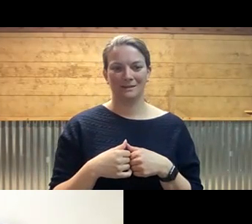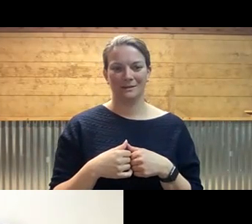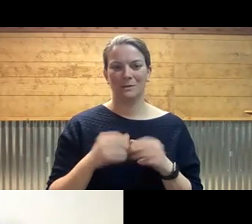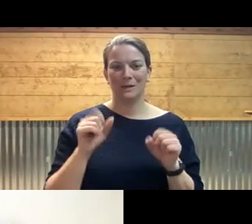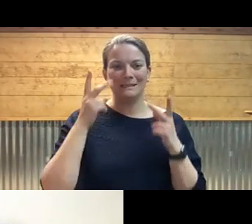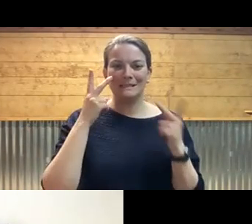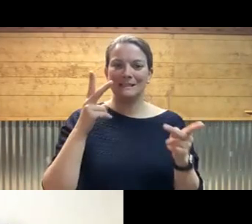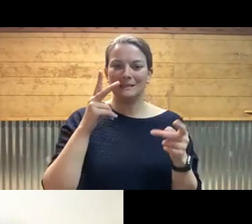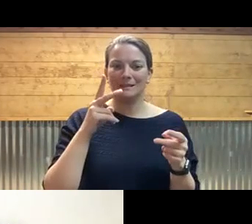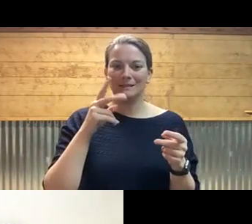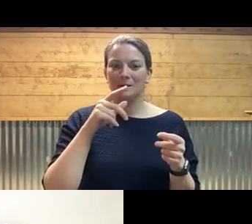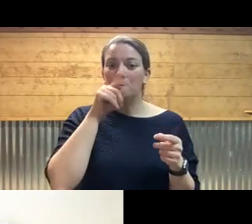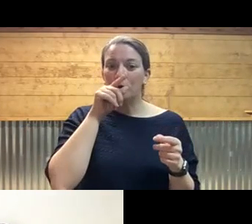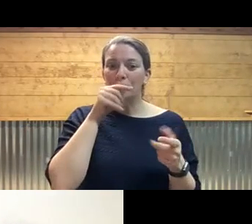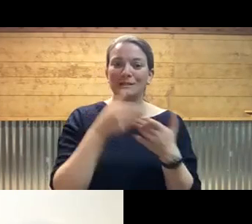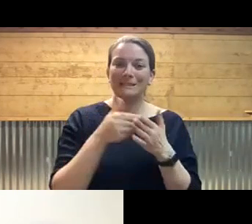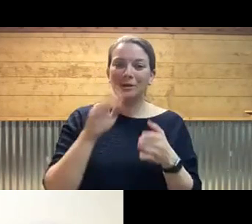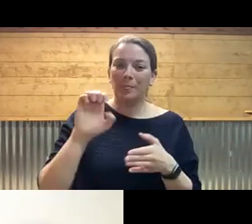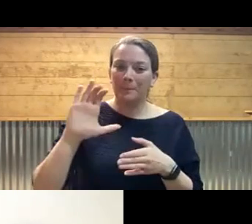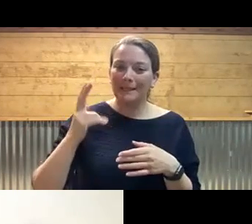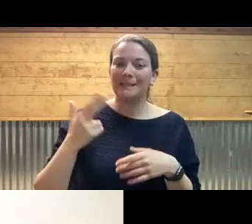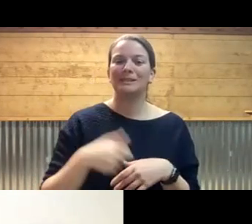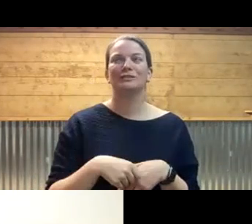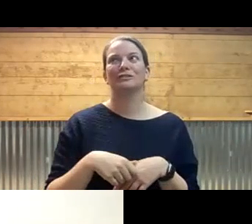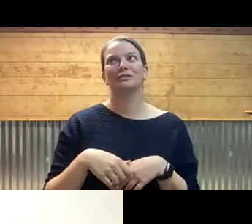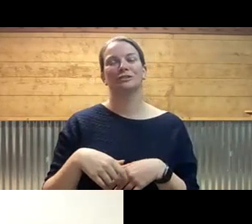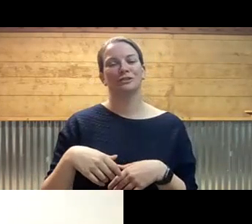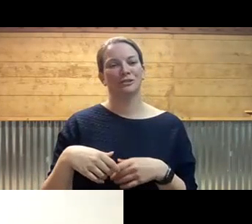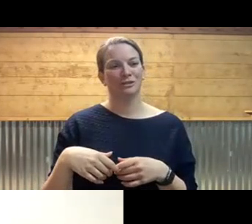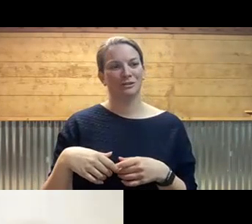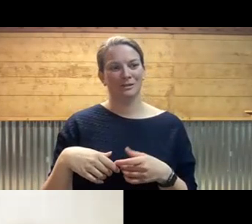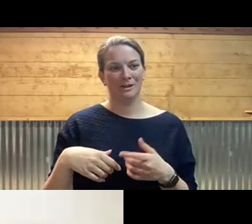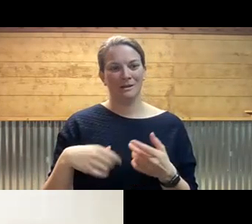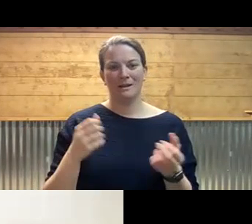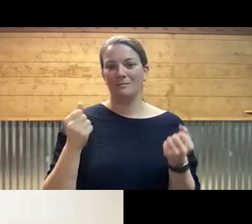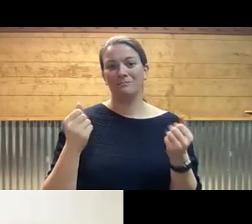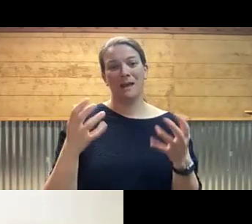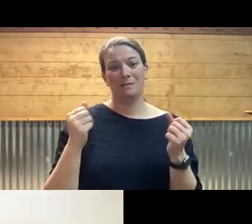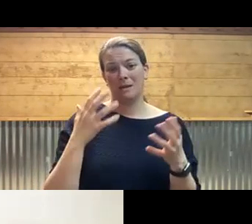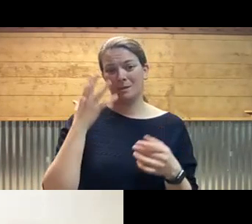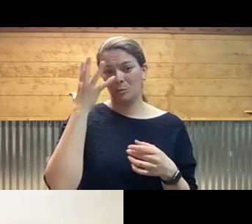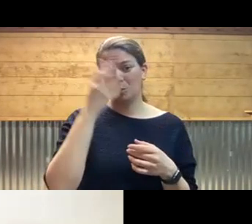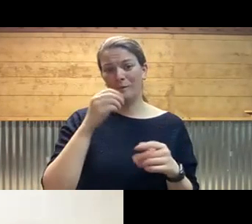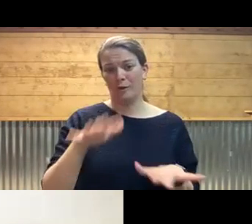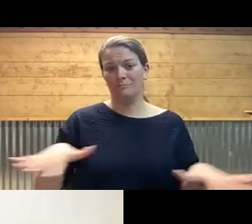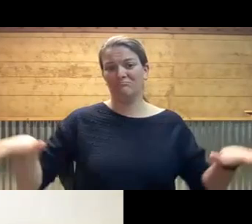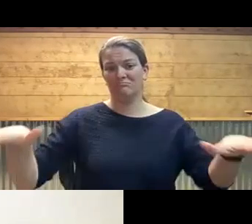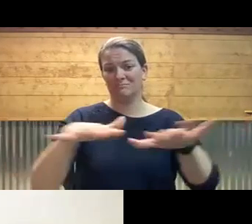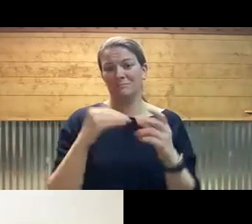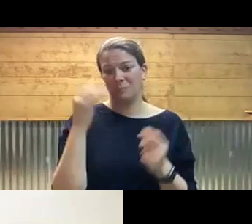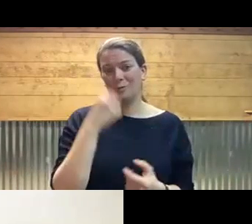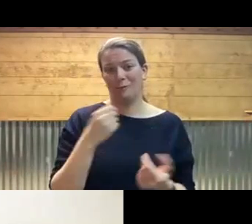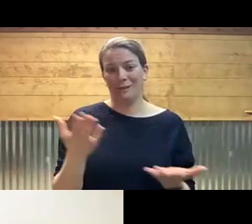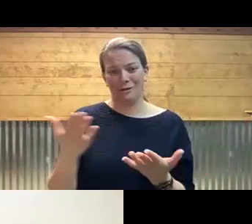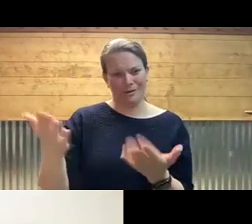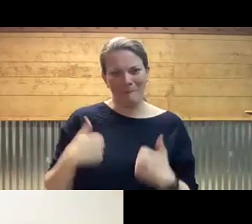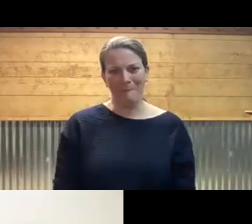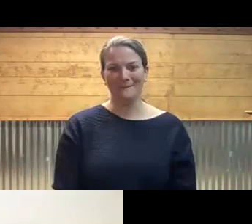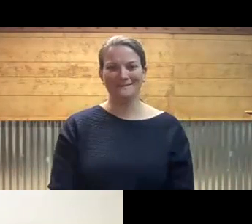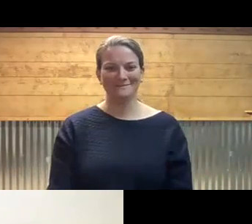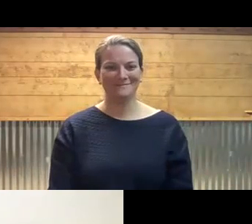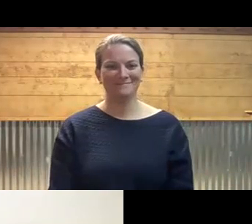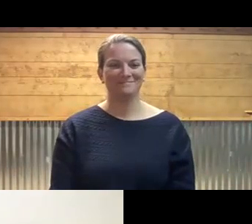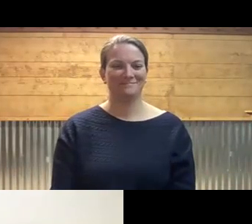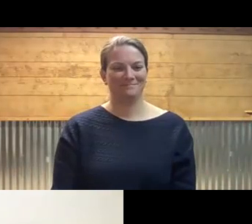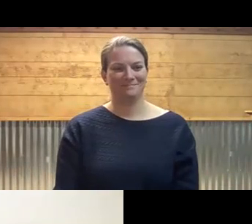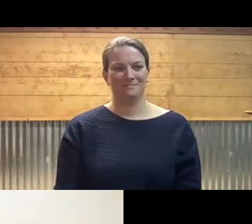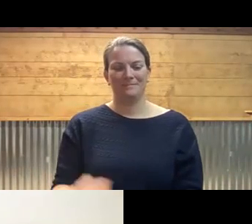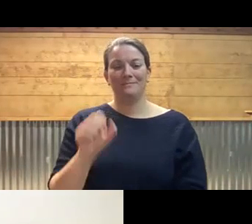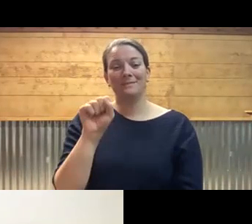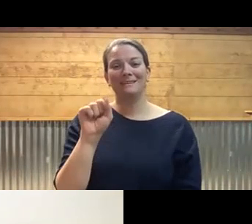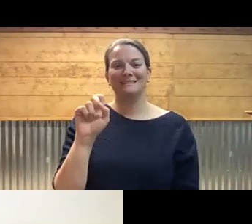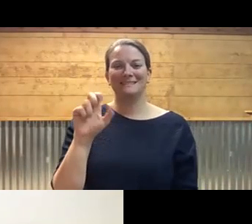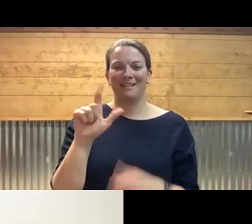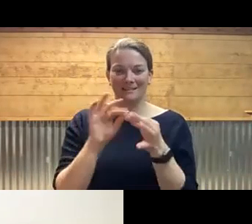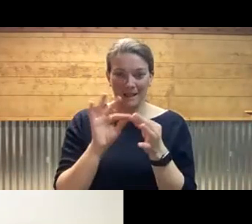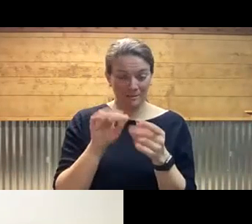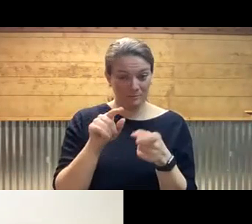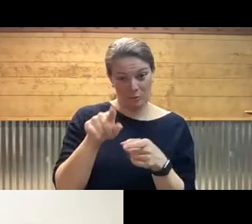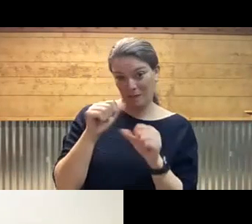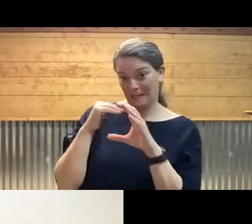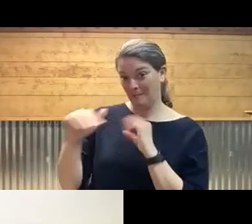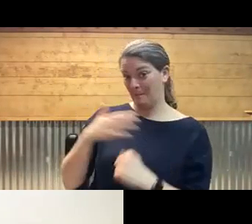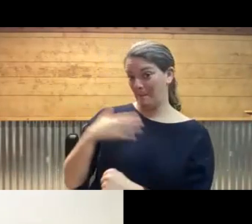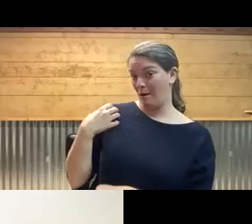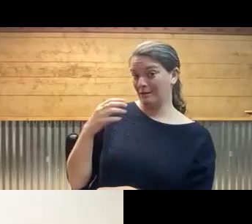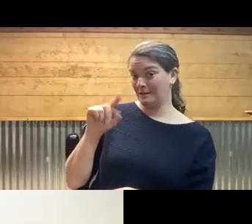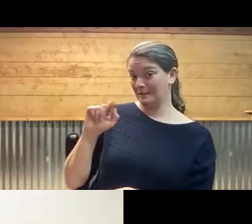The beach, and many beautiful scenery here, I mean if both of you want to email my boss Todd Smith and say that i'm needed in Croatia.